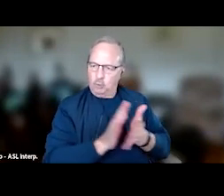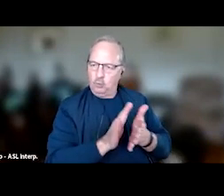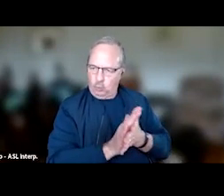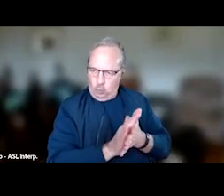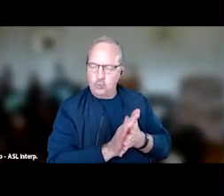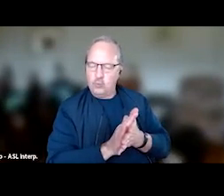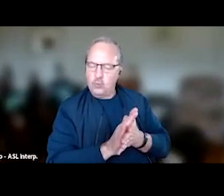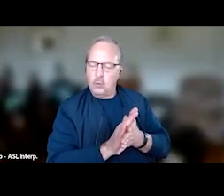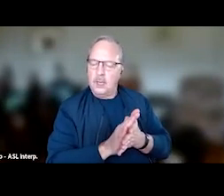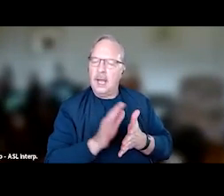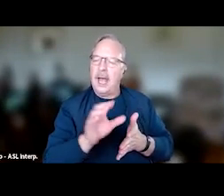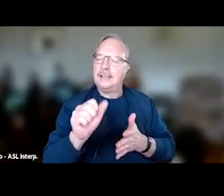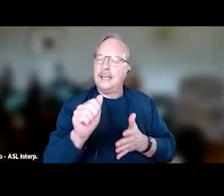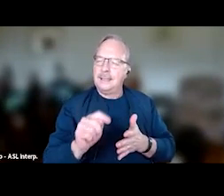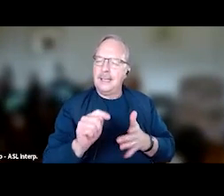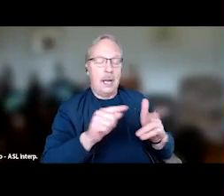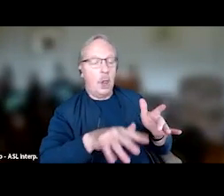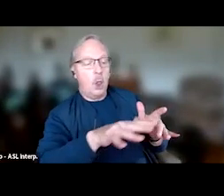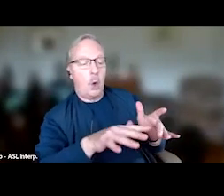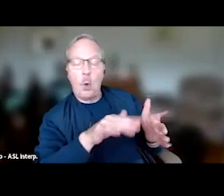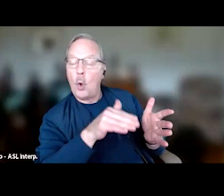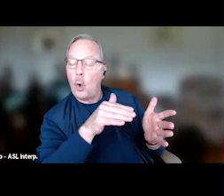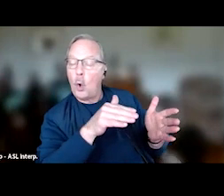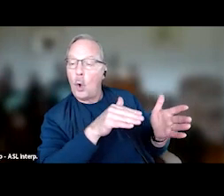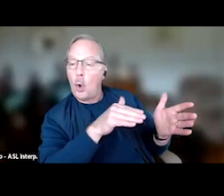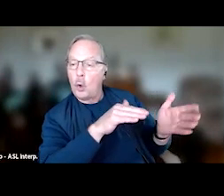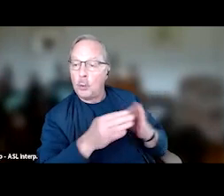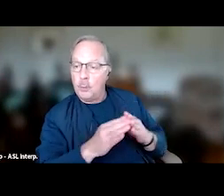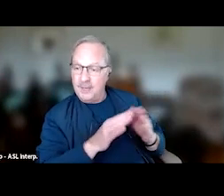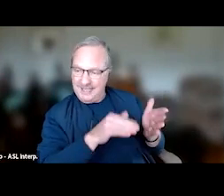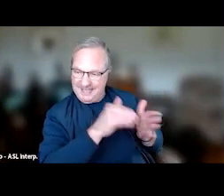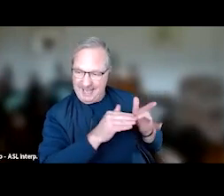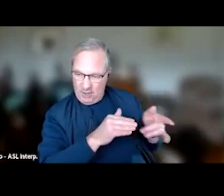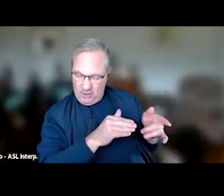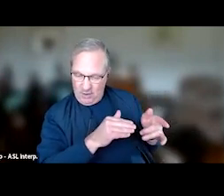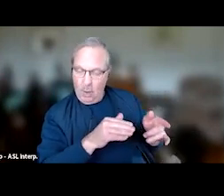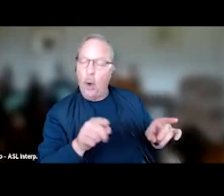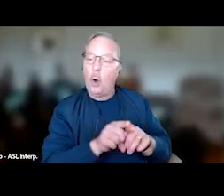at a local community center. I also did a summer program at the Strand Theatre in Boston